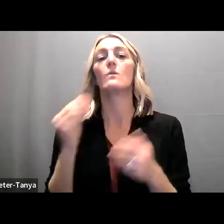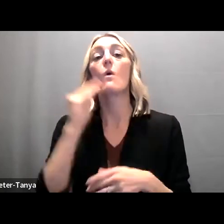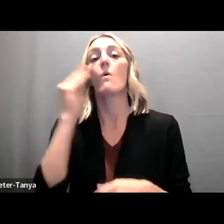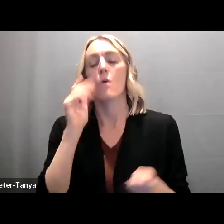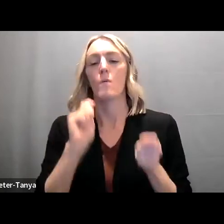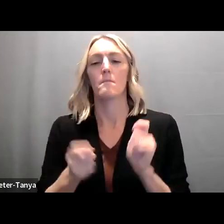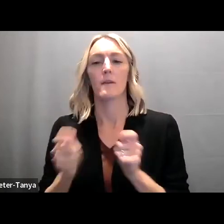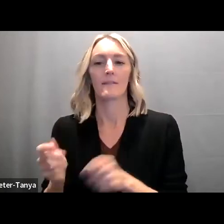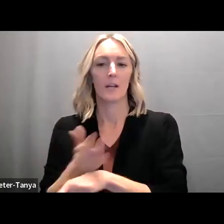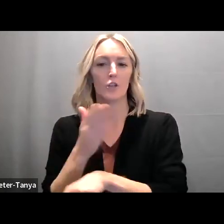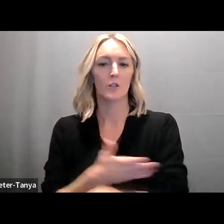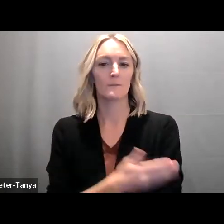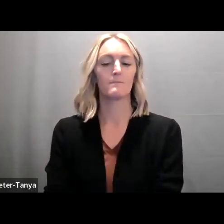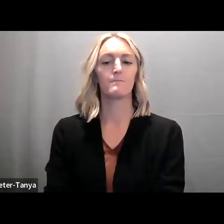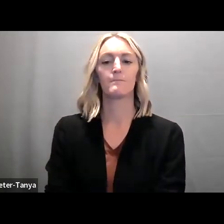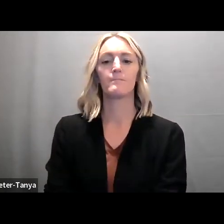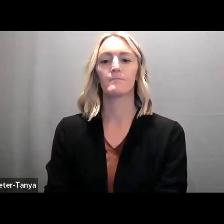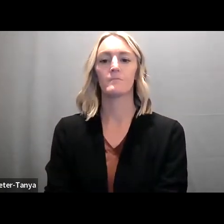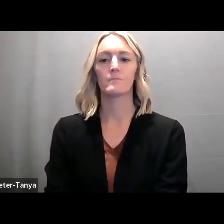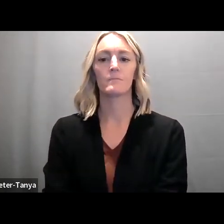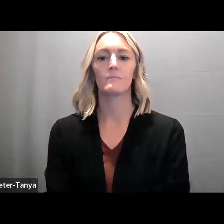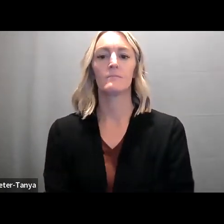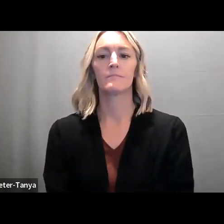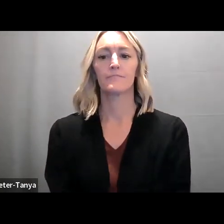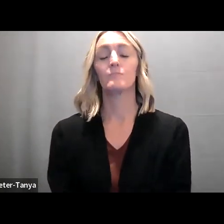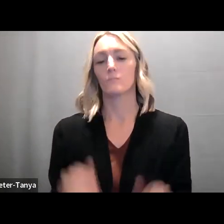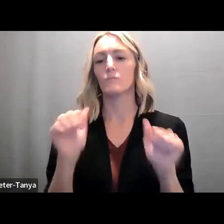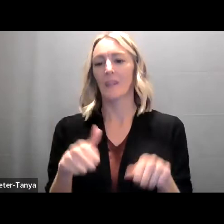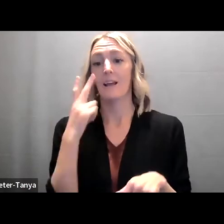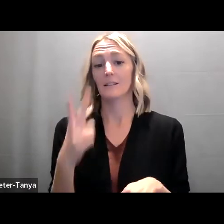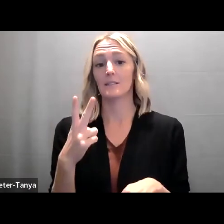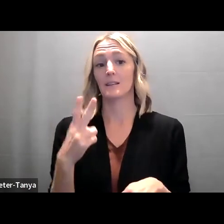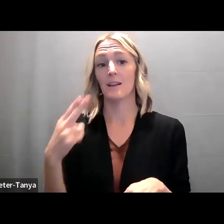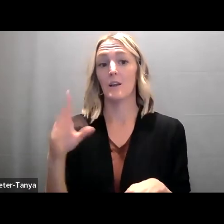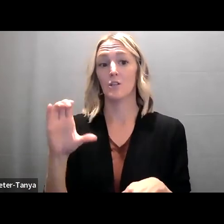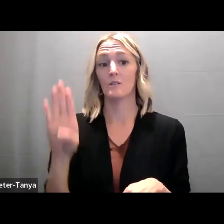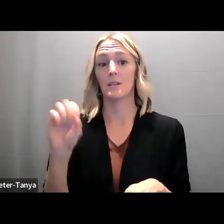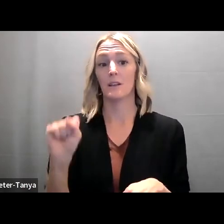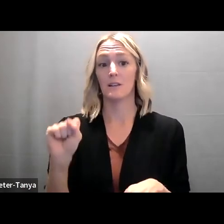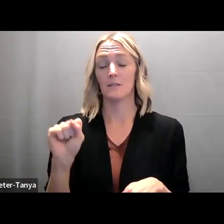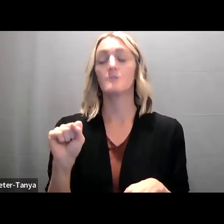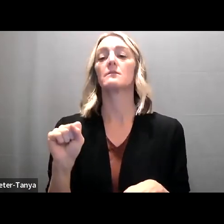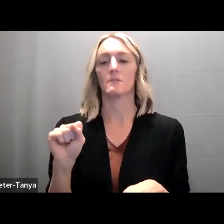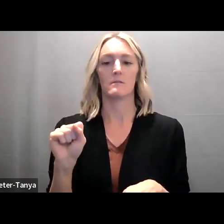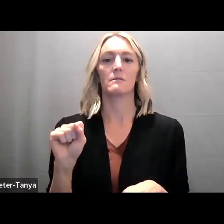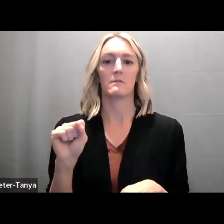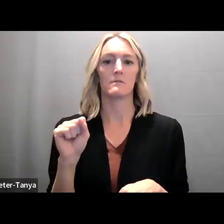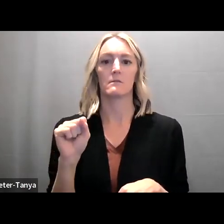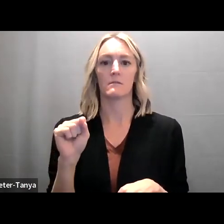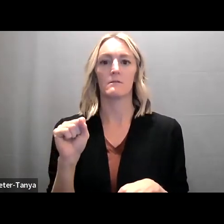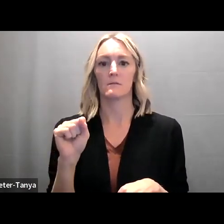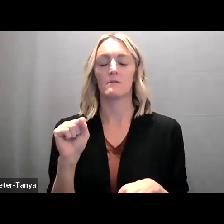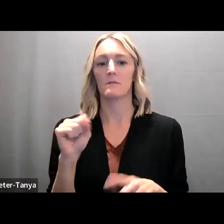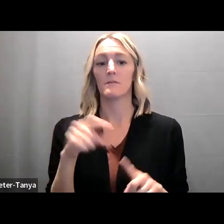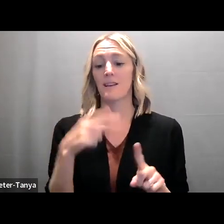So you can see that home and community based services are really underpinning our access